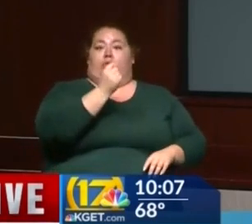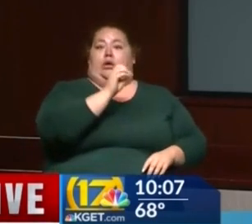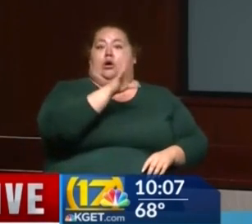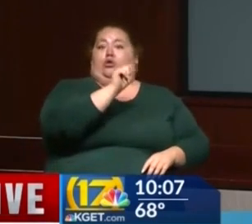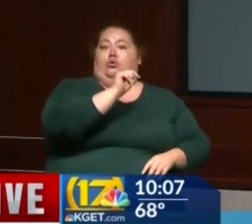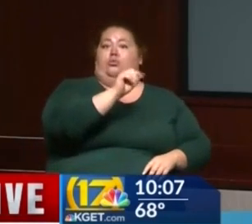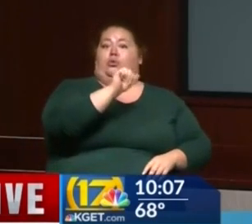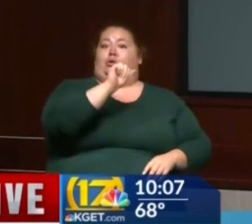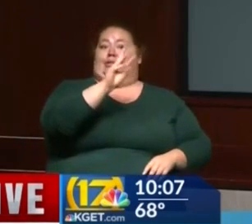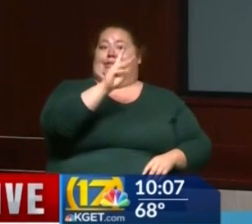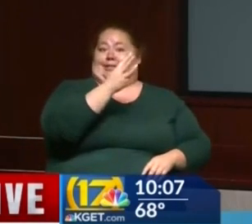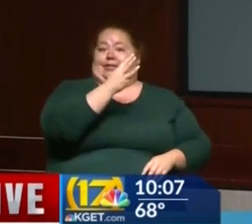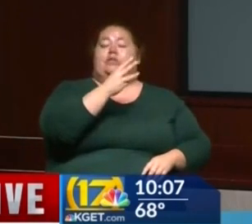AGGREGATE POSITIVITY RATE OF